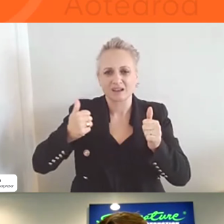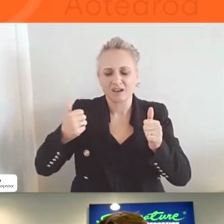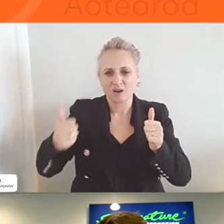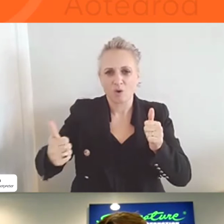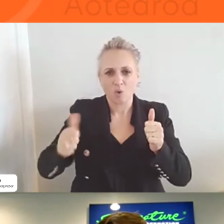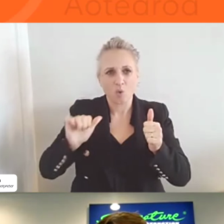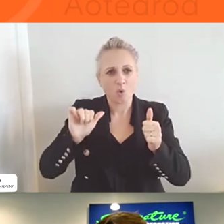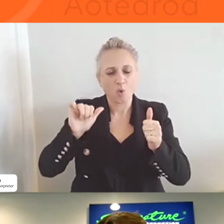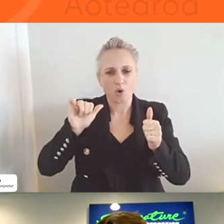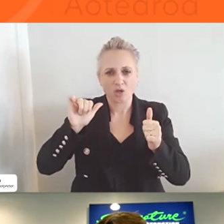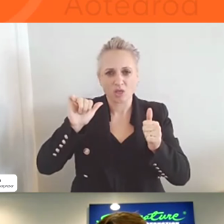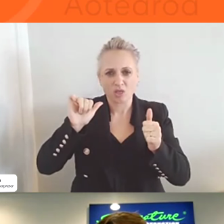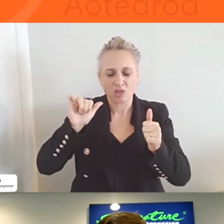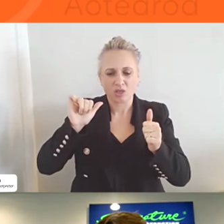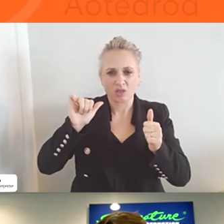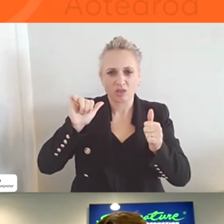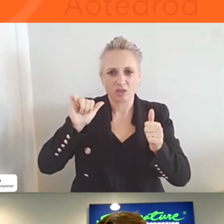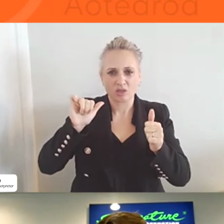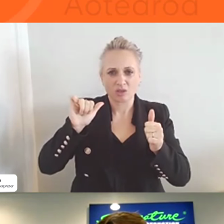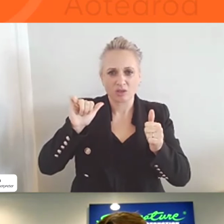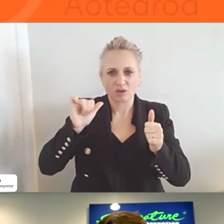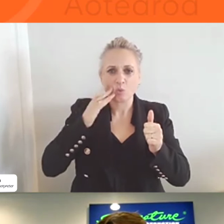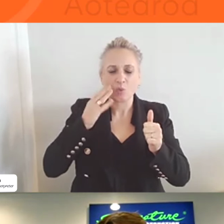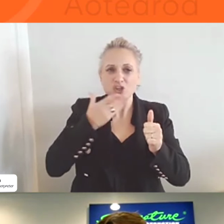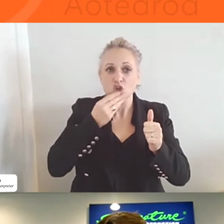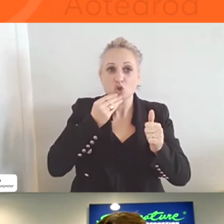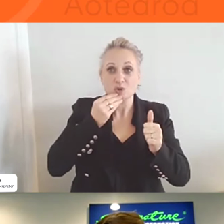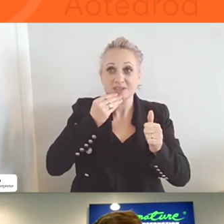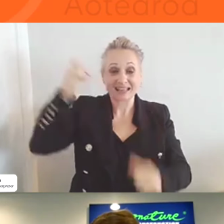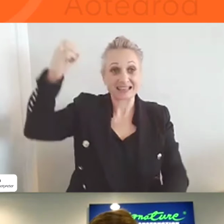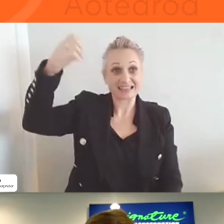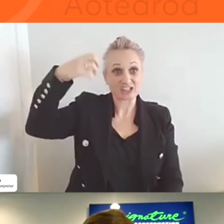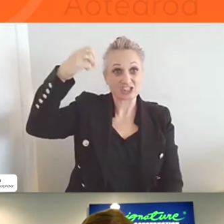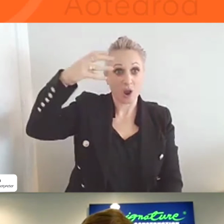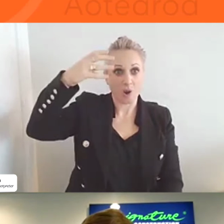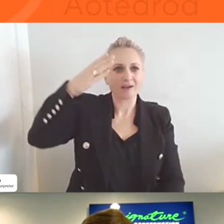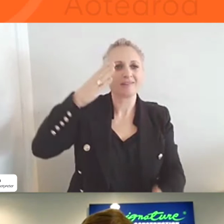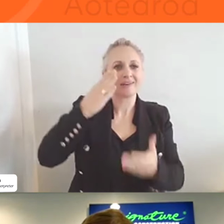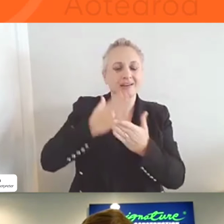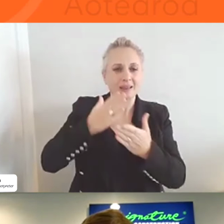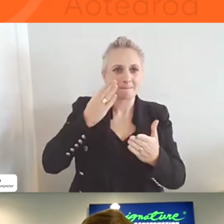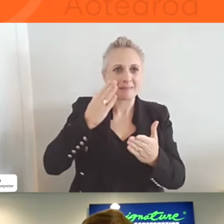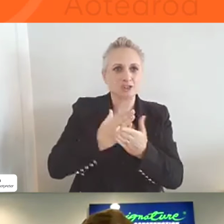the wall when using the shower. So yeah, absolutely agree that